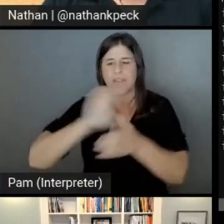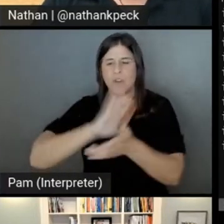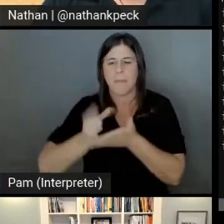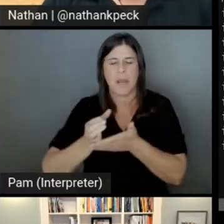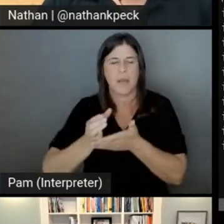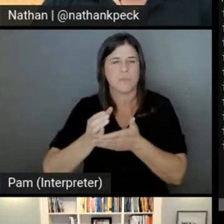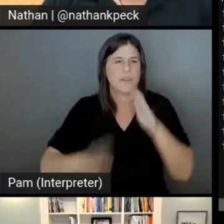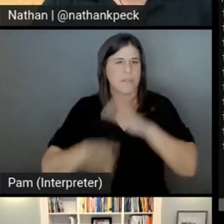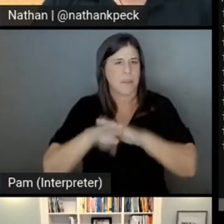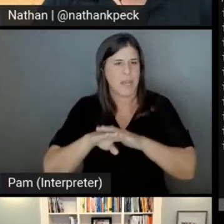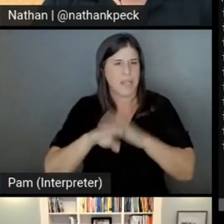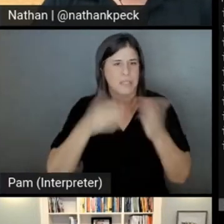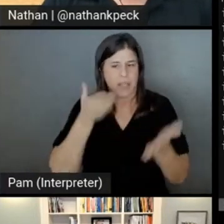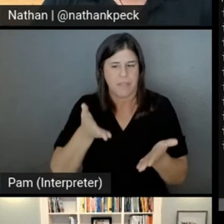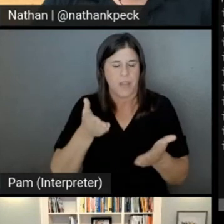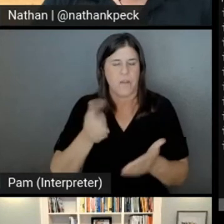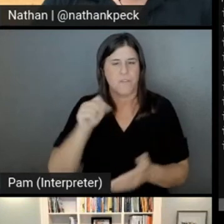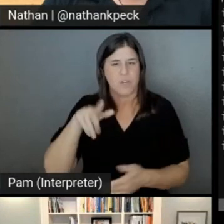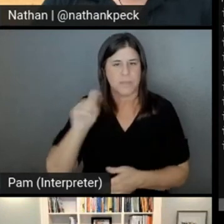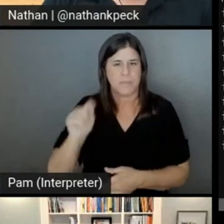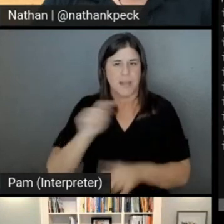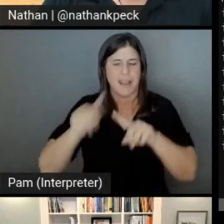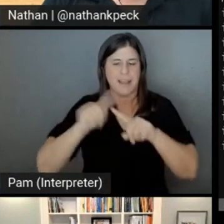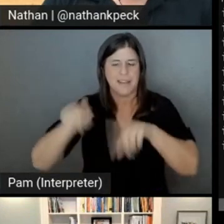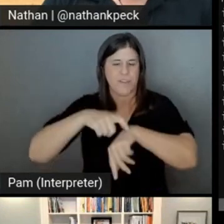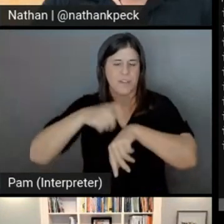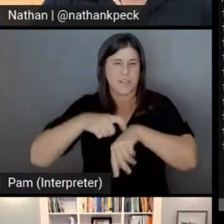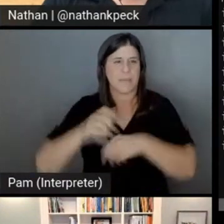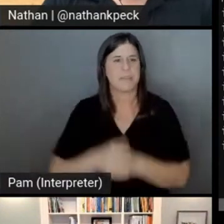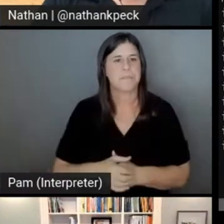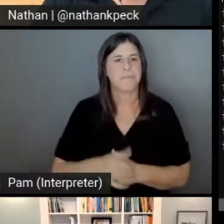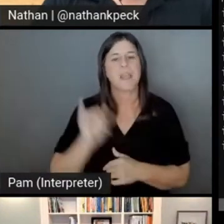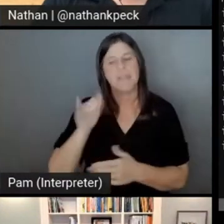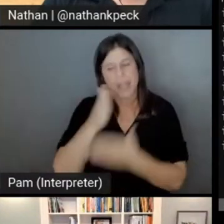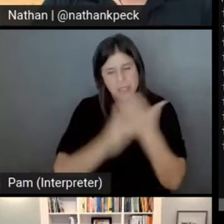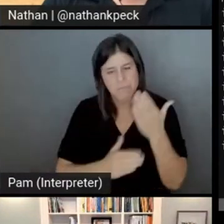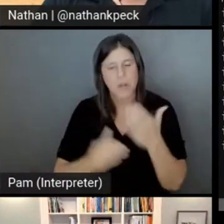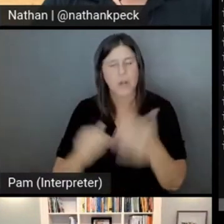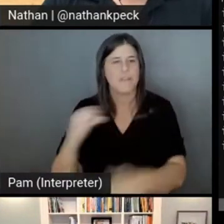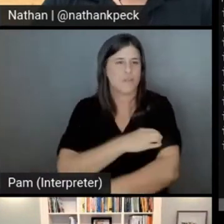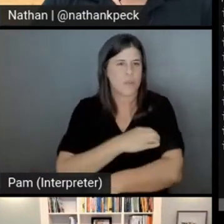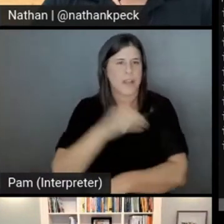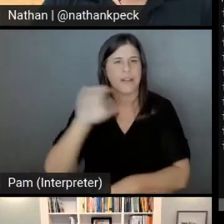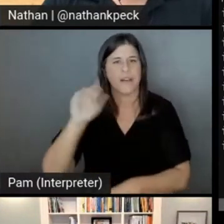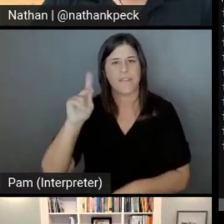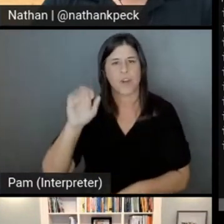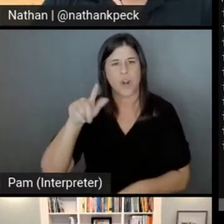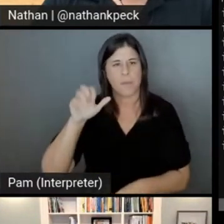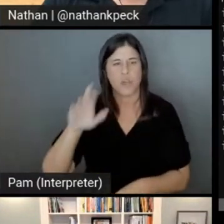with spot at different points in time. And that's part of the power of Karpenter as well is being able to specify the level of flexibility.